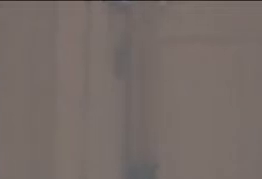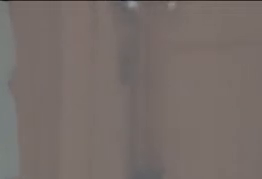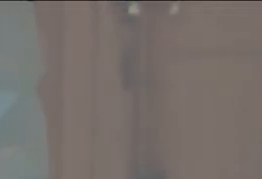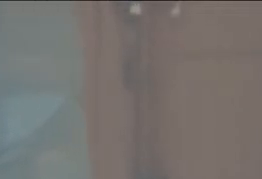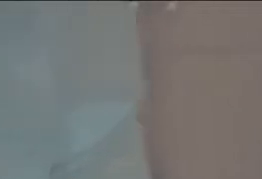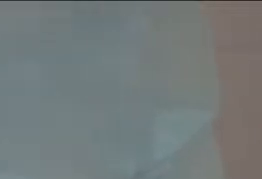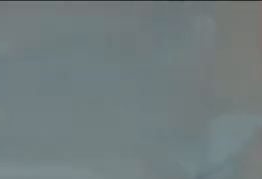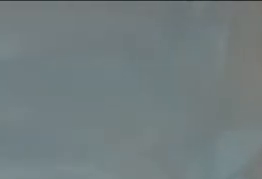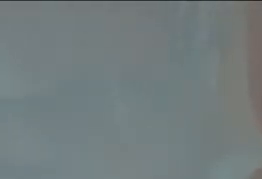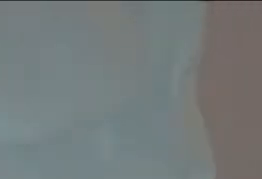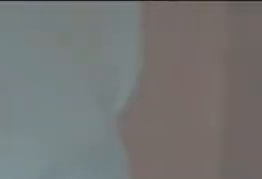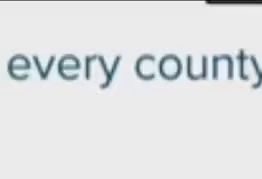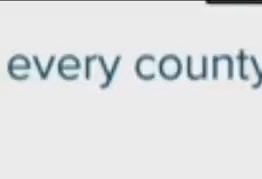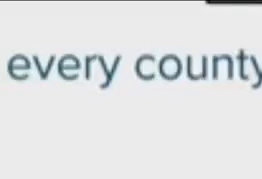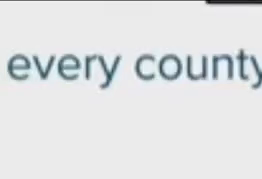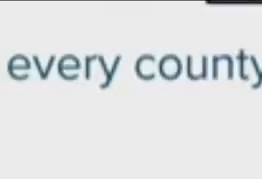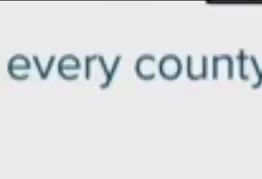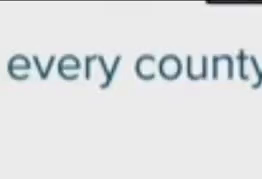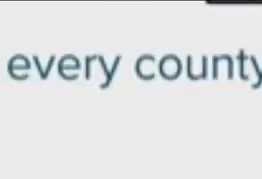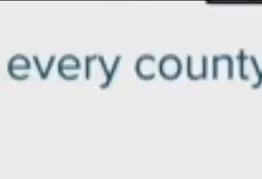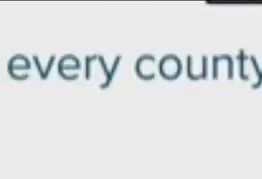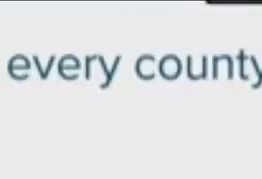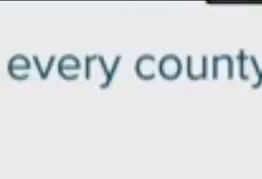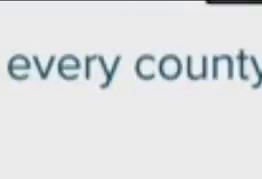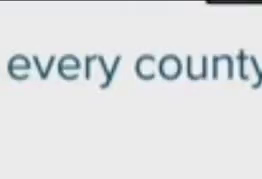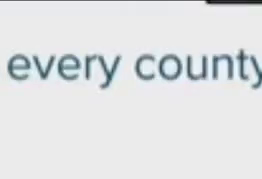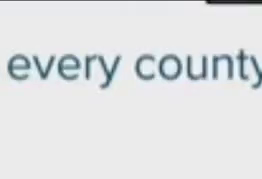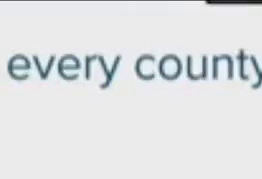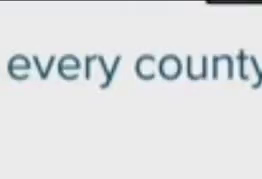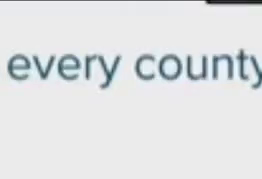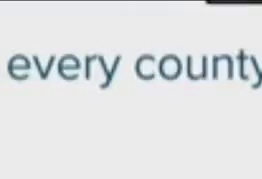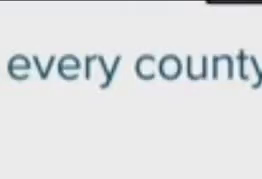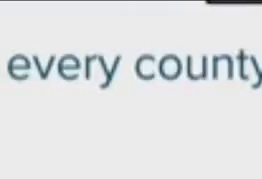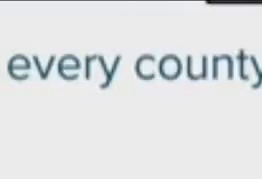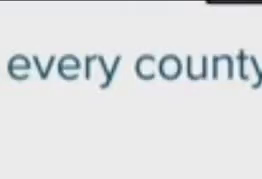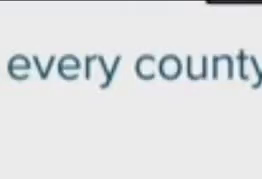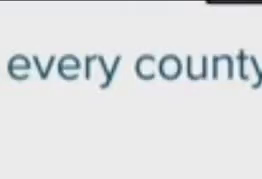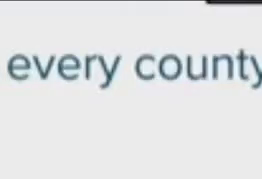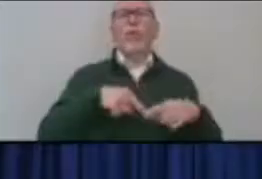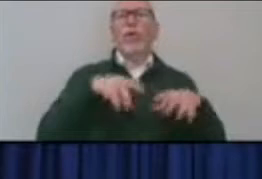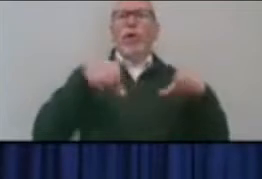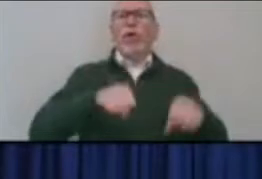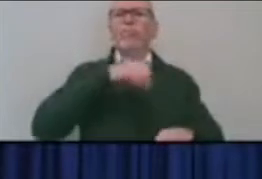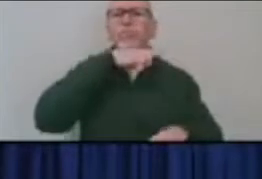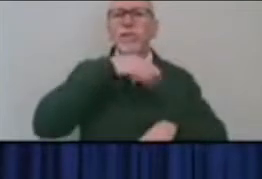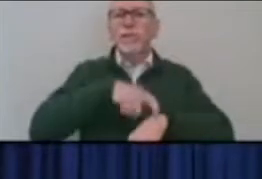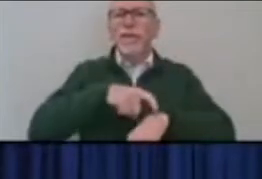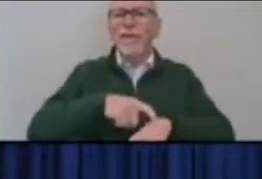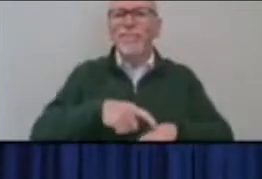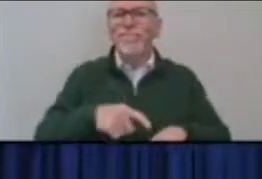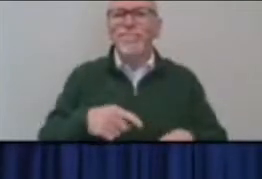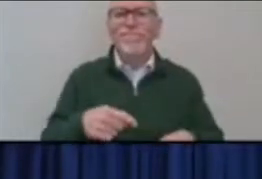Age group by age group by Friday morning people 80 years old and older will be able to call or go online to book